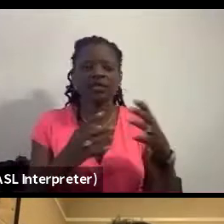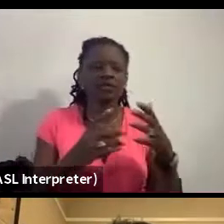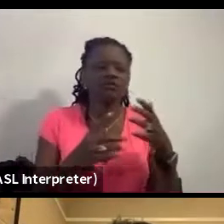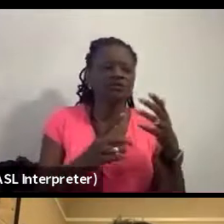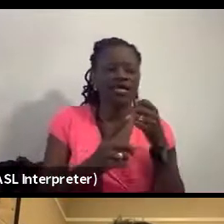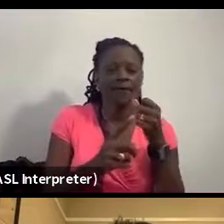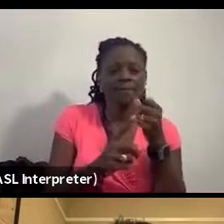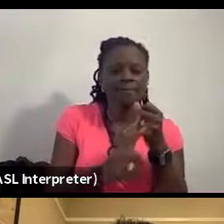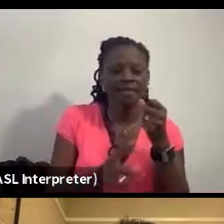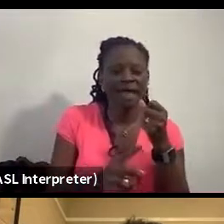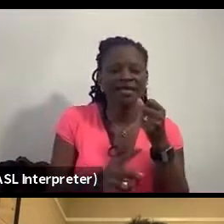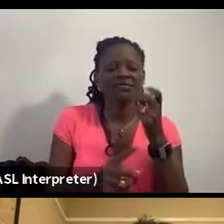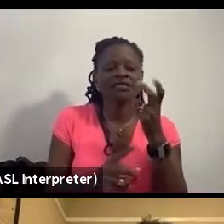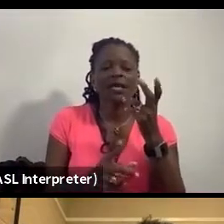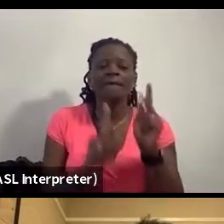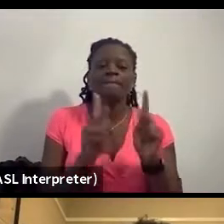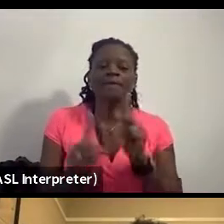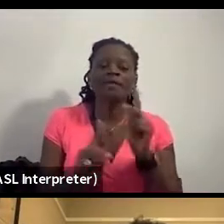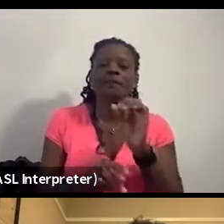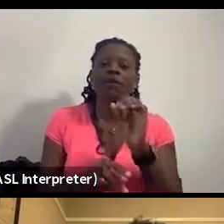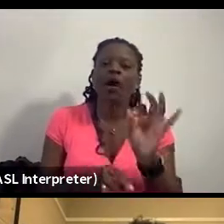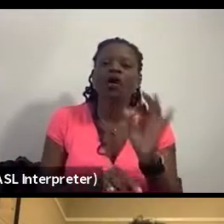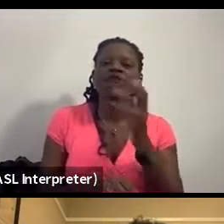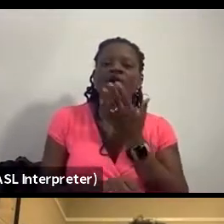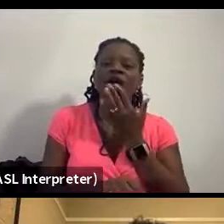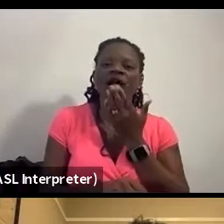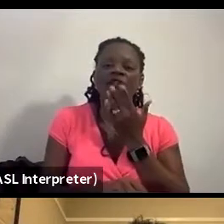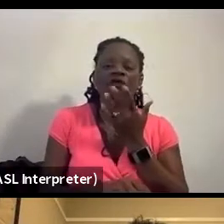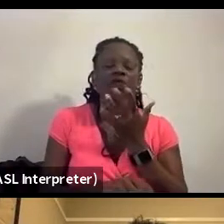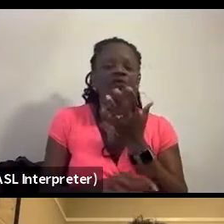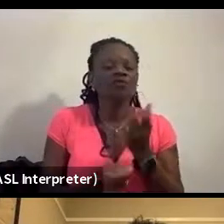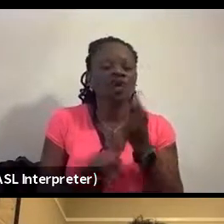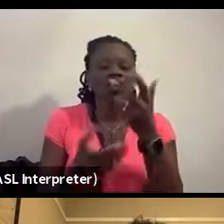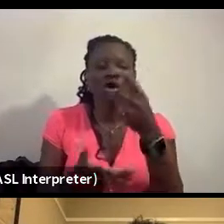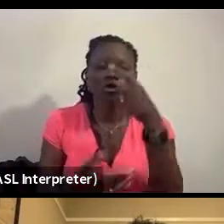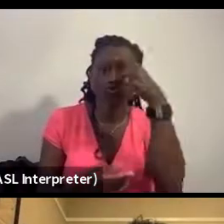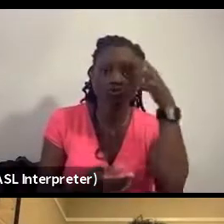of color in a way that have caused trauma in a way that it has cost impact.